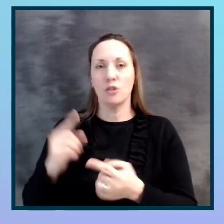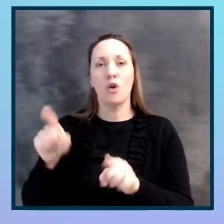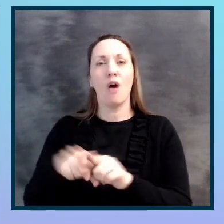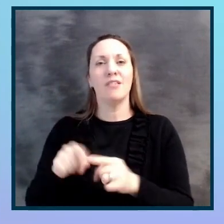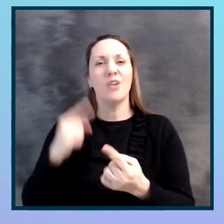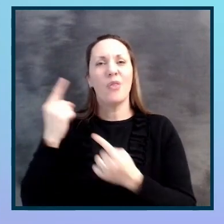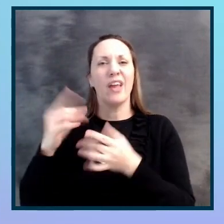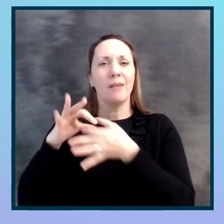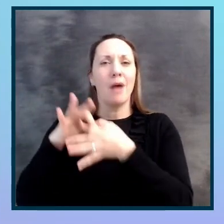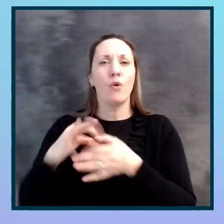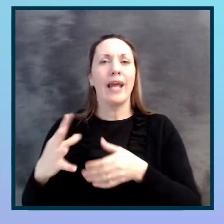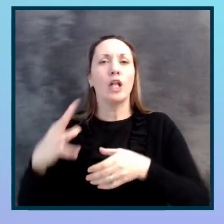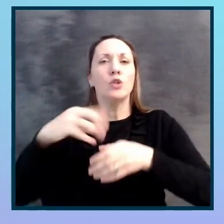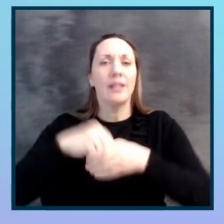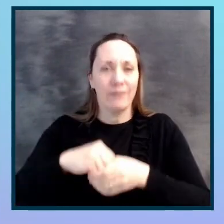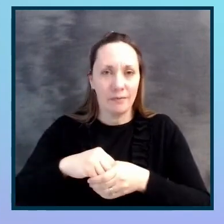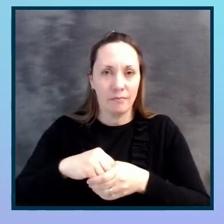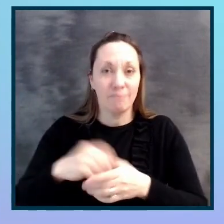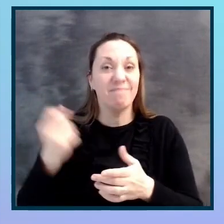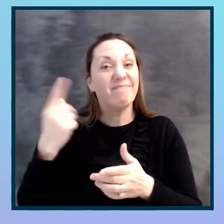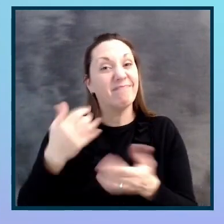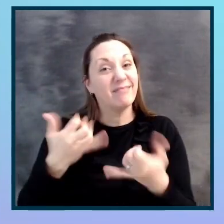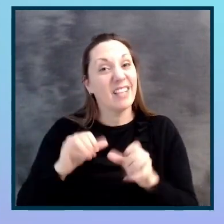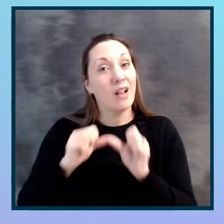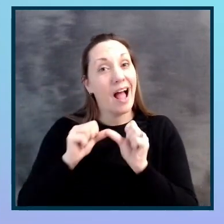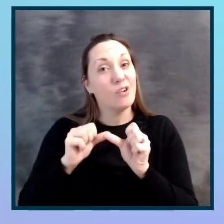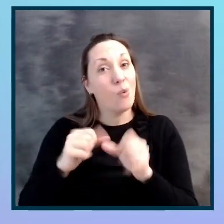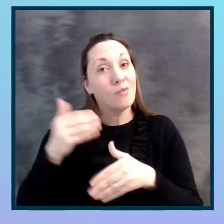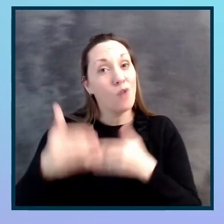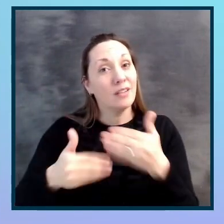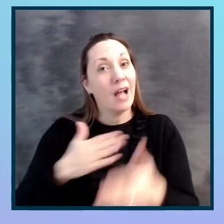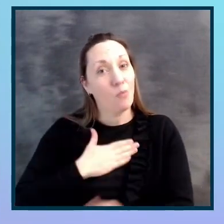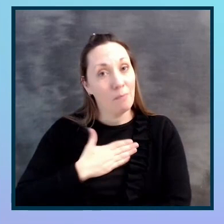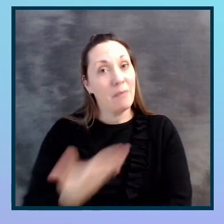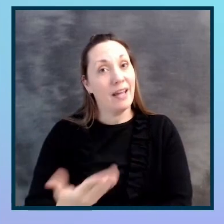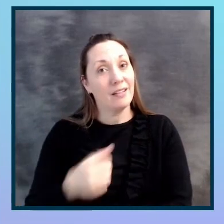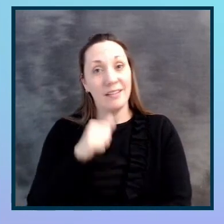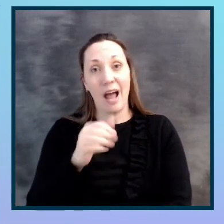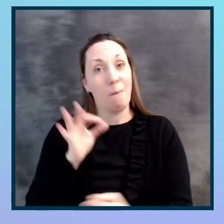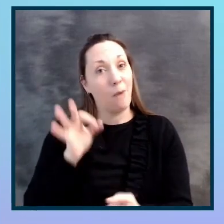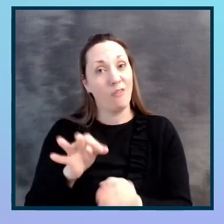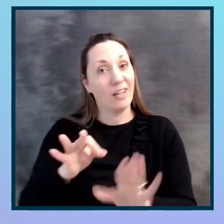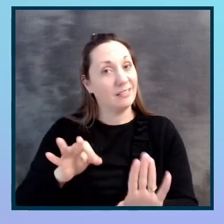It's an ongoing process, and I will admit that we are not perfect at it at all.